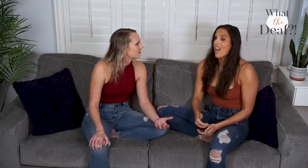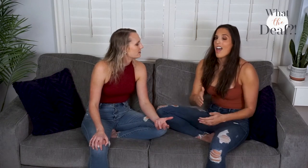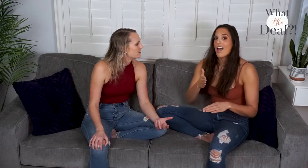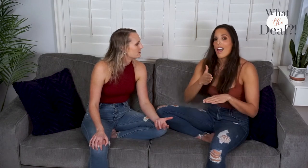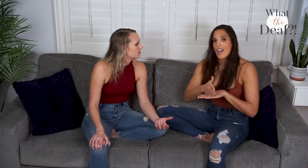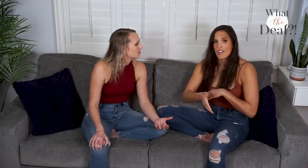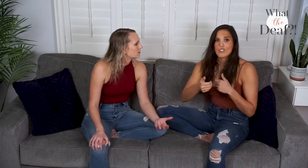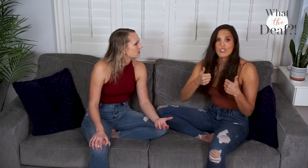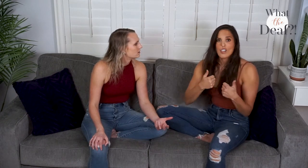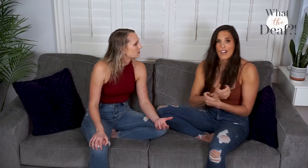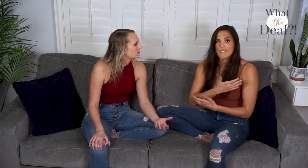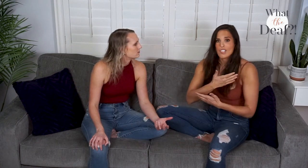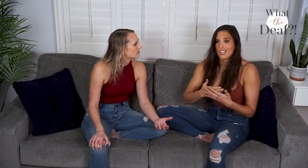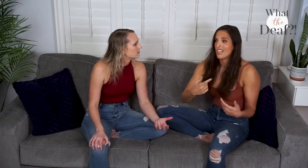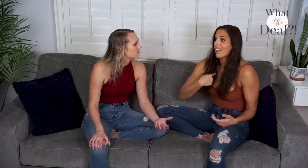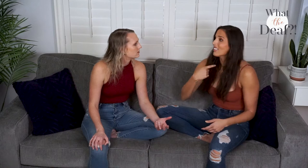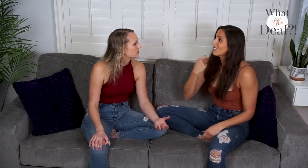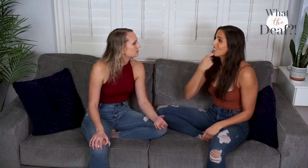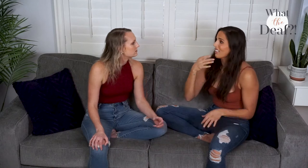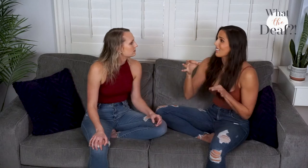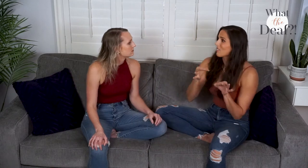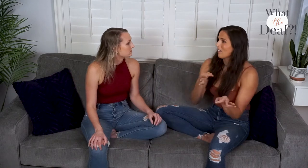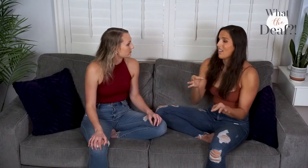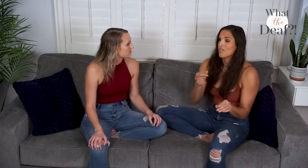After everything that’s happened and everything I just explained